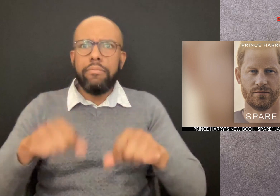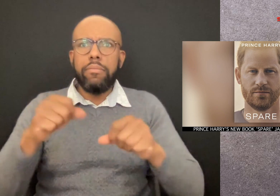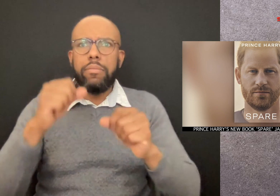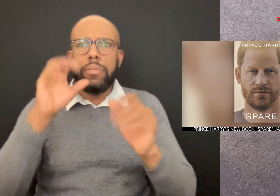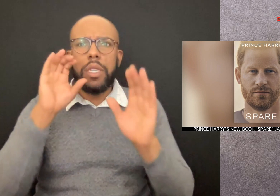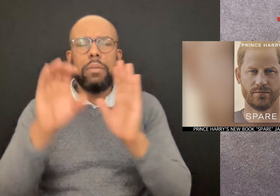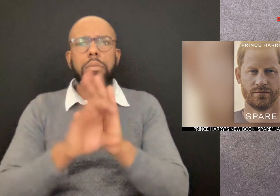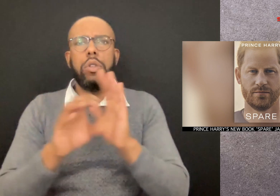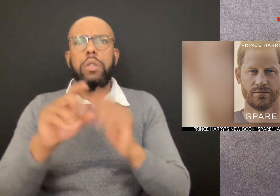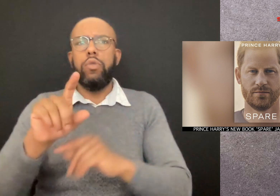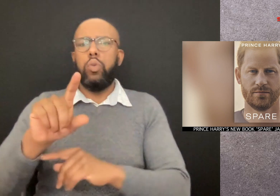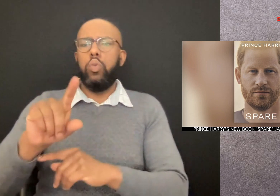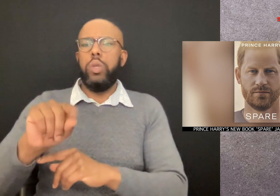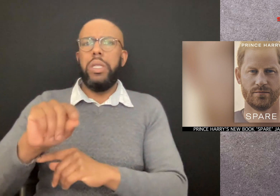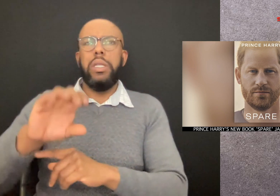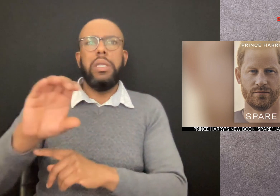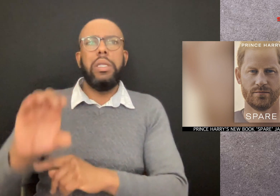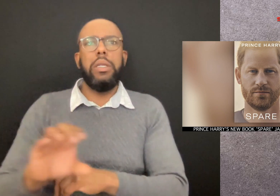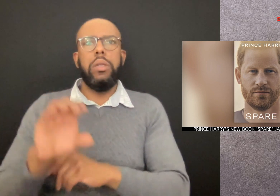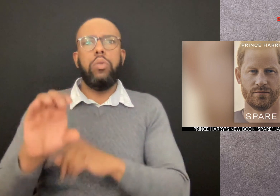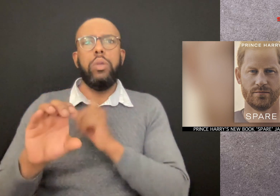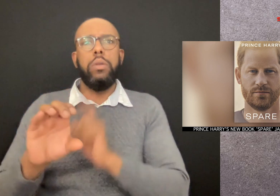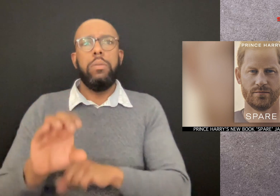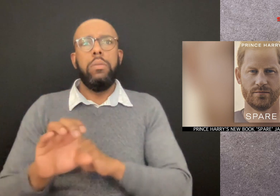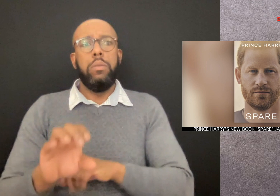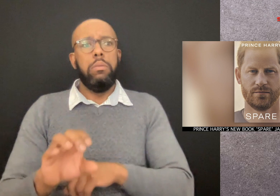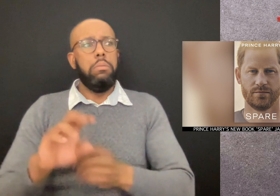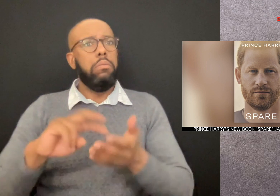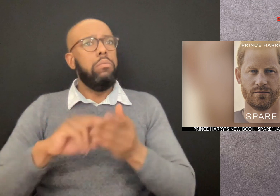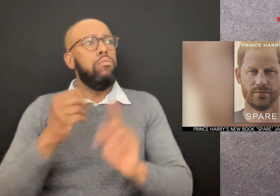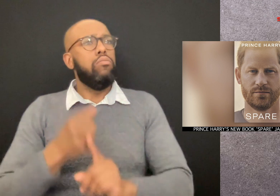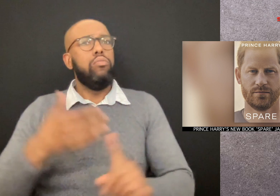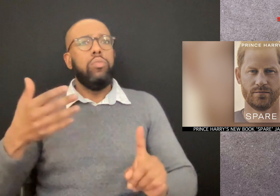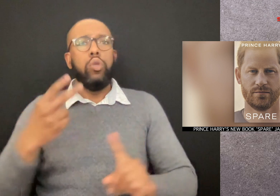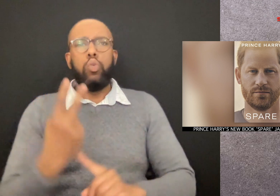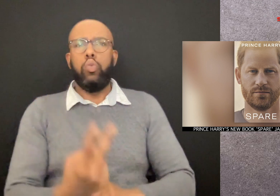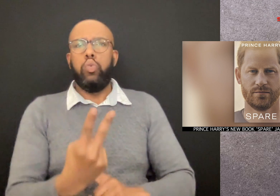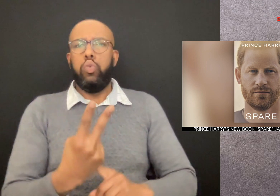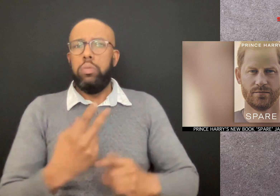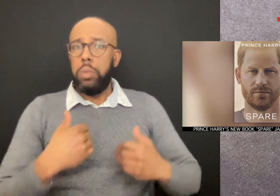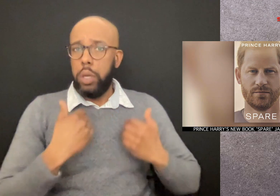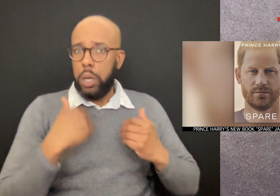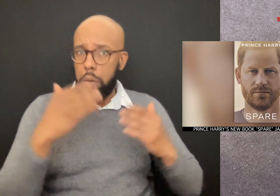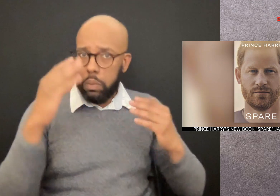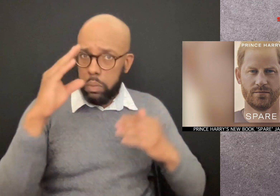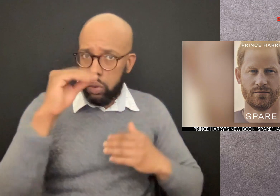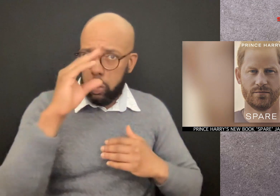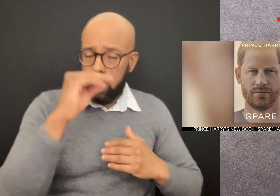of the most memorable images of the 20th century two young boys Two Princes